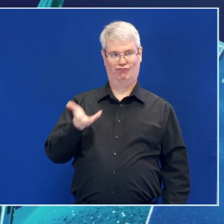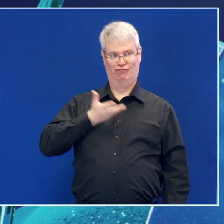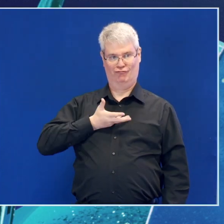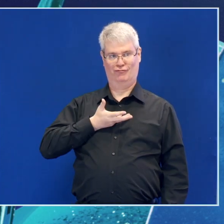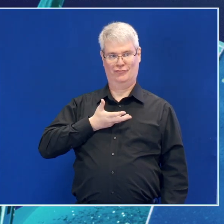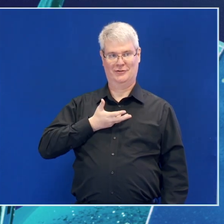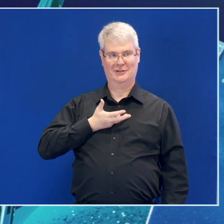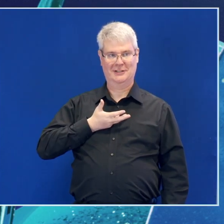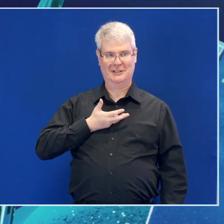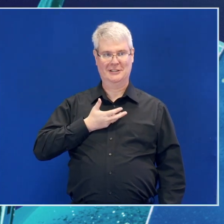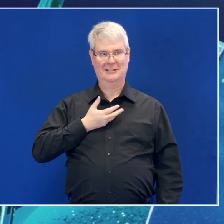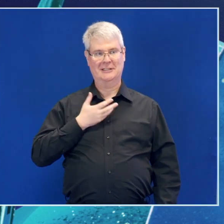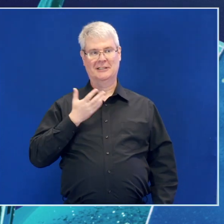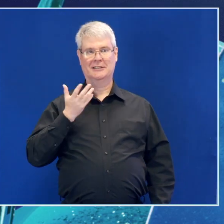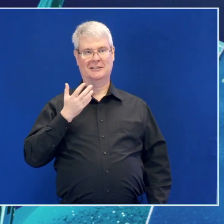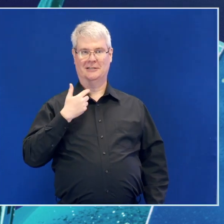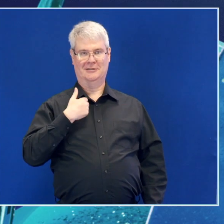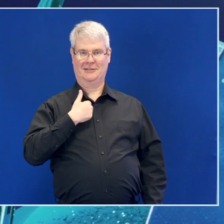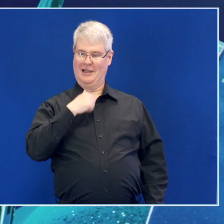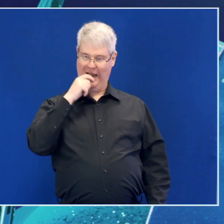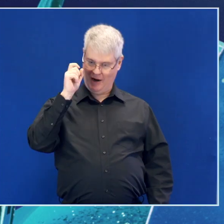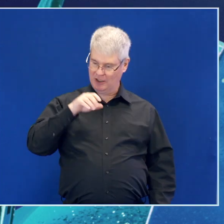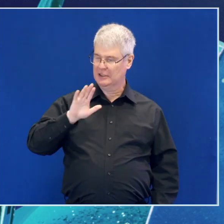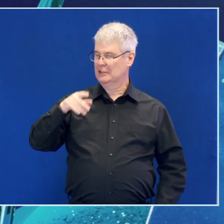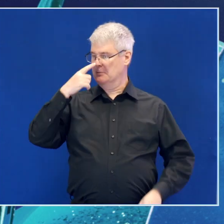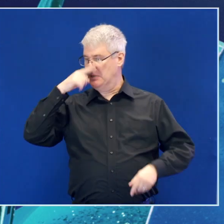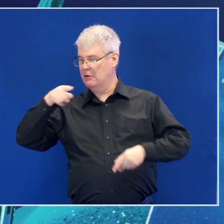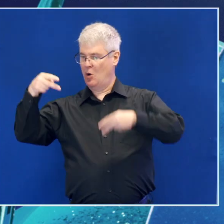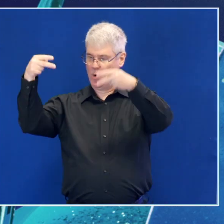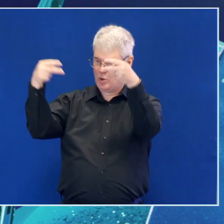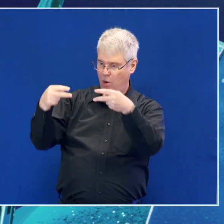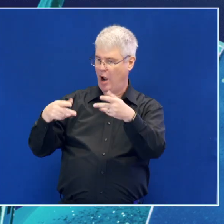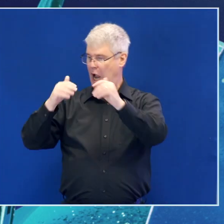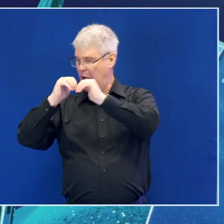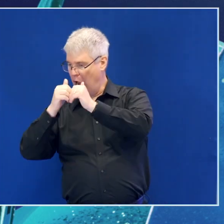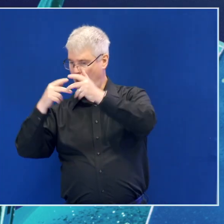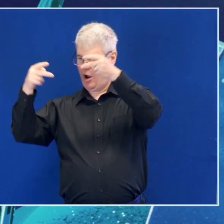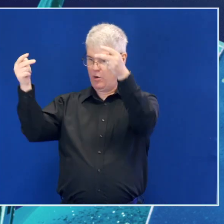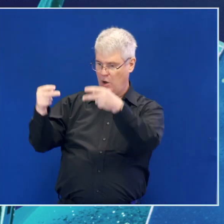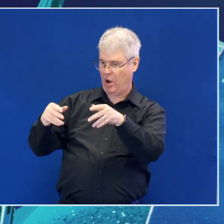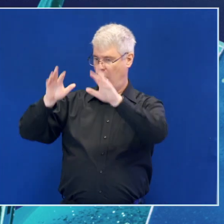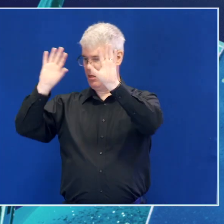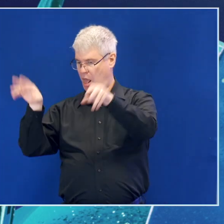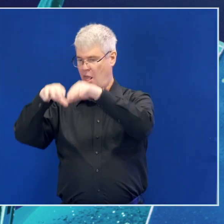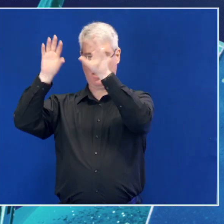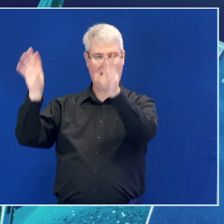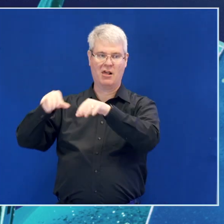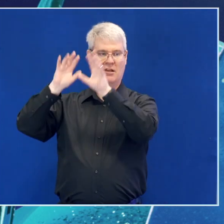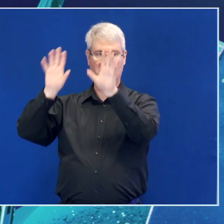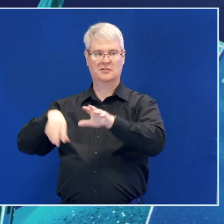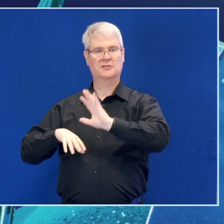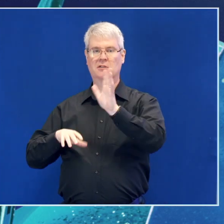but I just want to save a prompt. And every time I go to Copilot, I just want to do this as a manual process. And it provides me the manual instructions